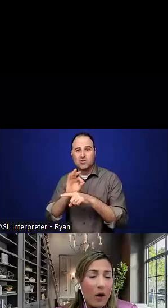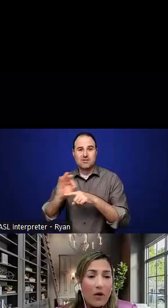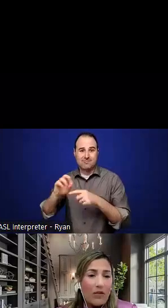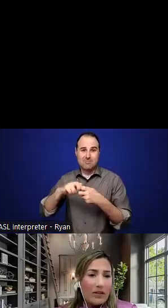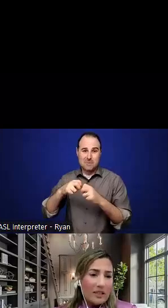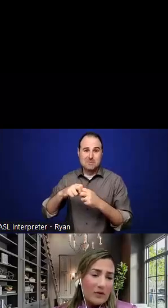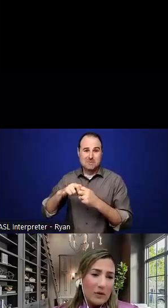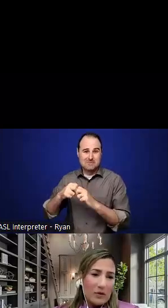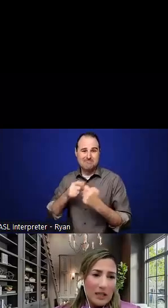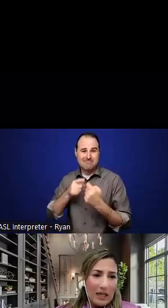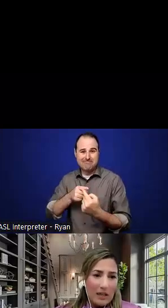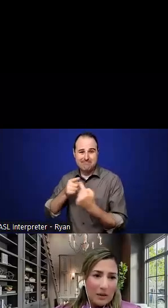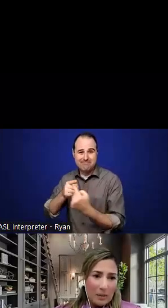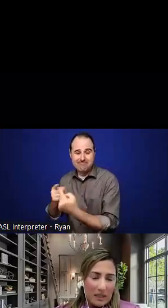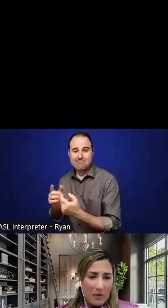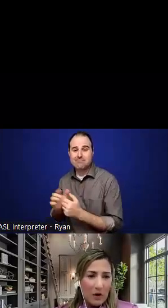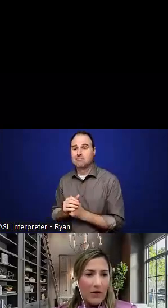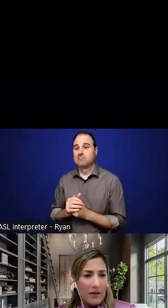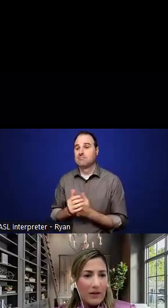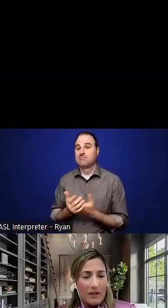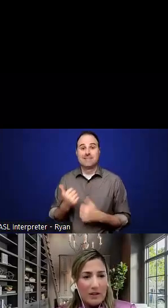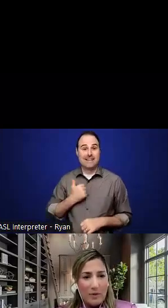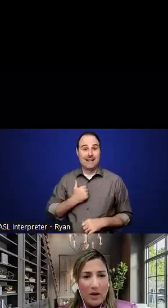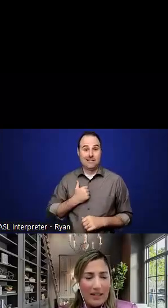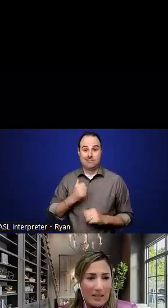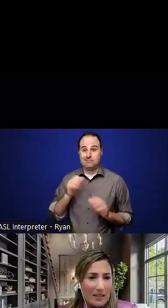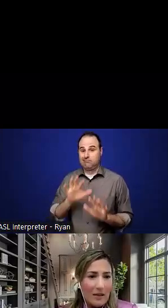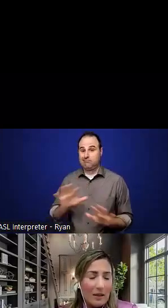all the individuals in Canada, because of our healthcare system, are accessing things through